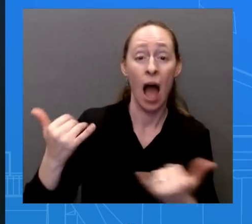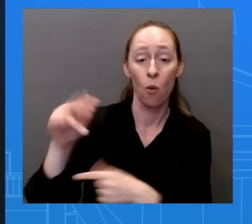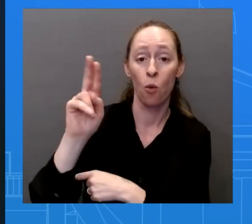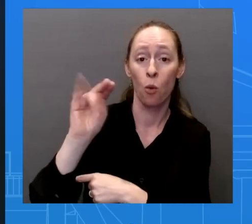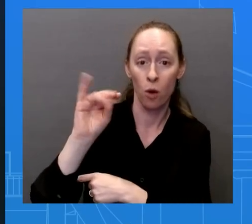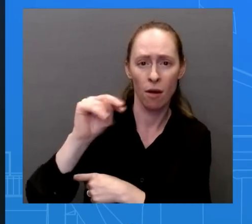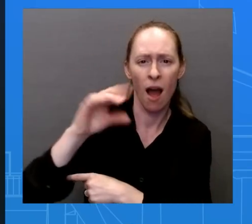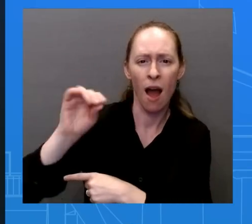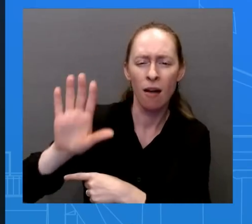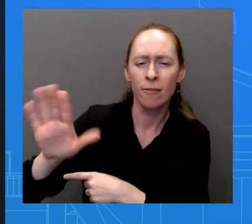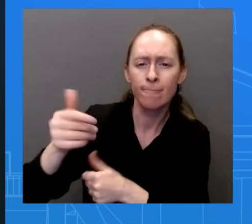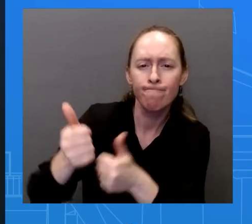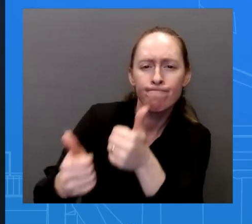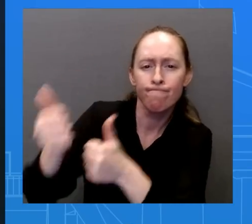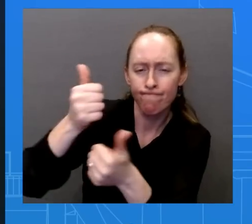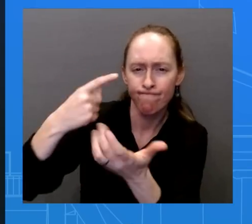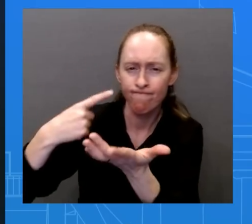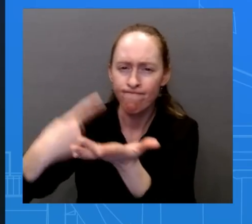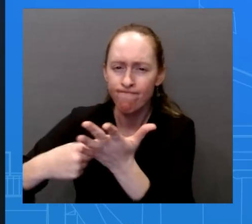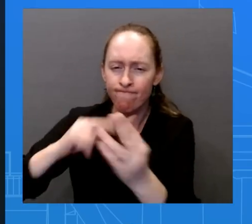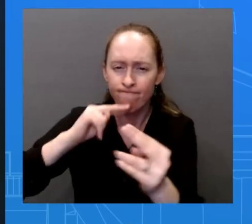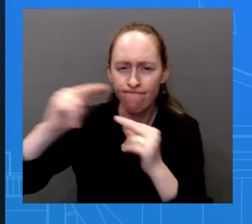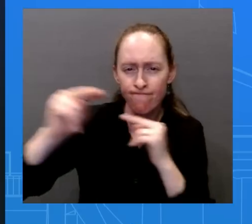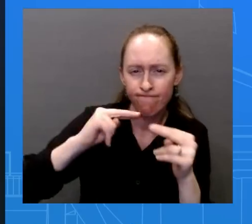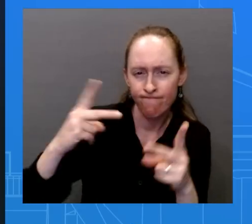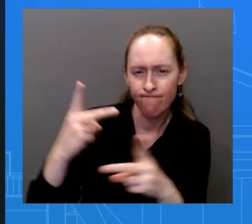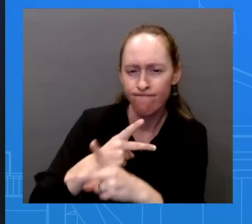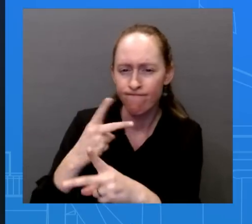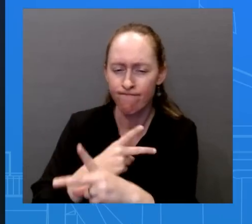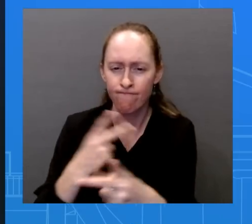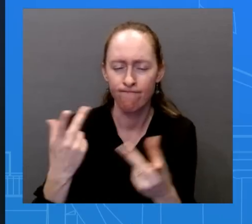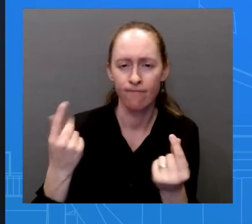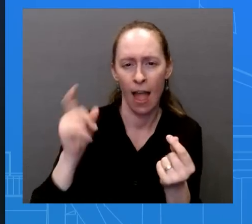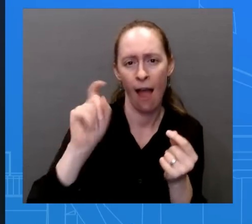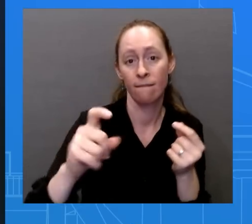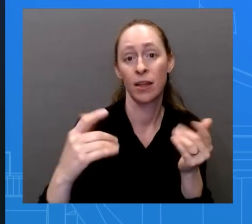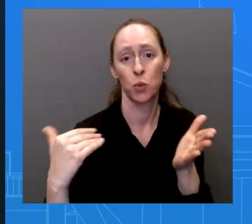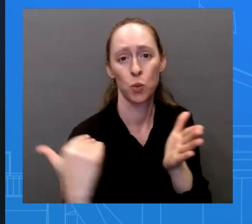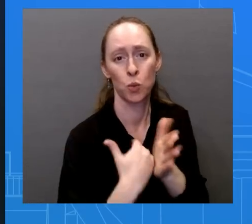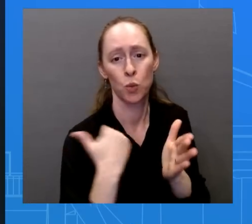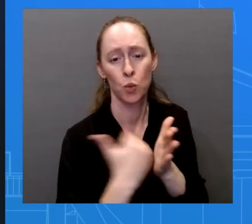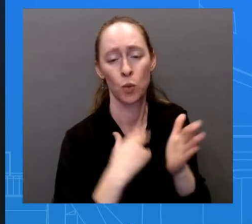So, unions are democratic, as we know, organizations. That's how they function. That's how they work.